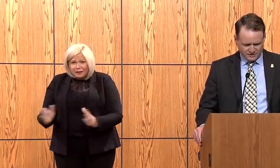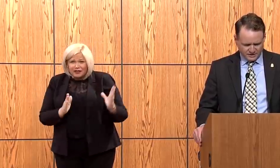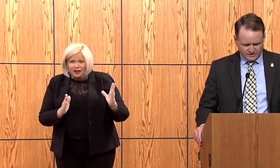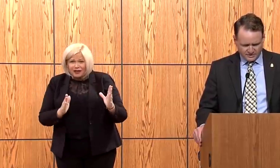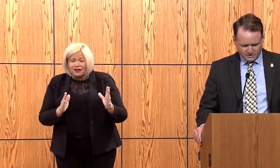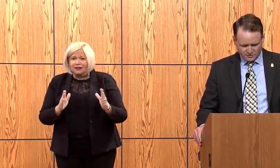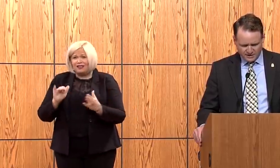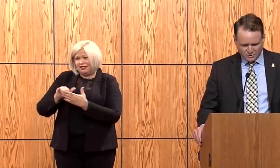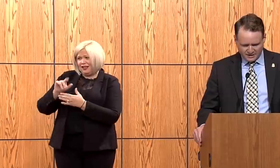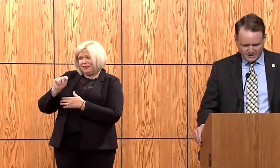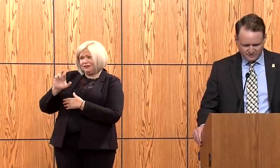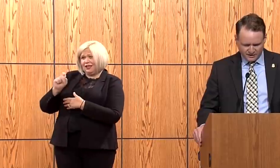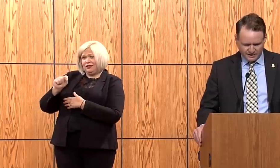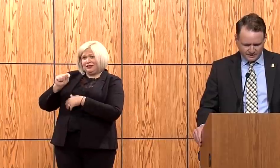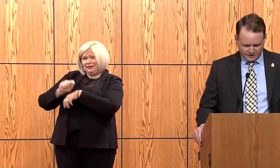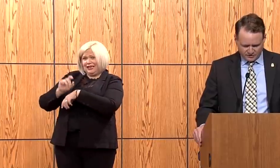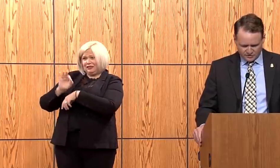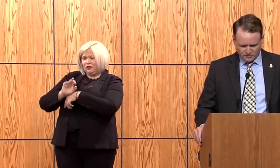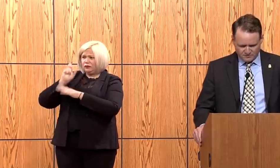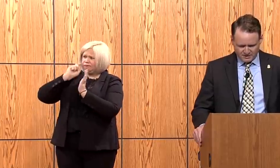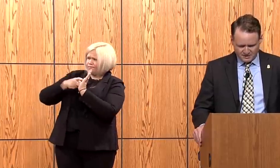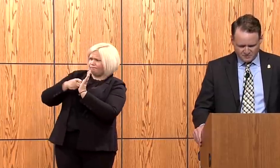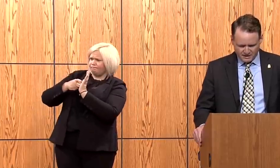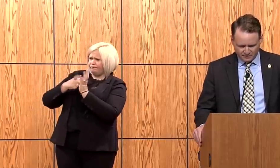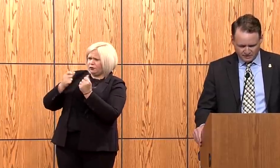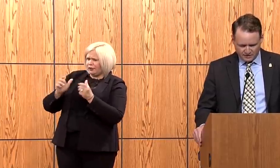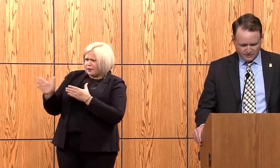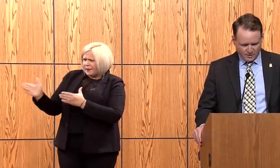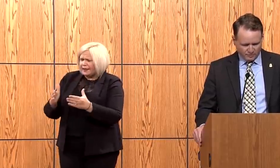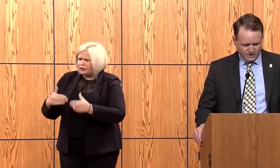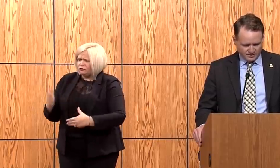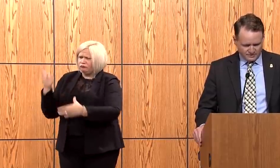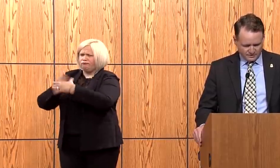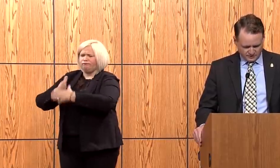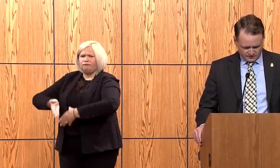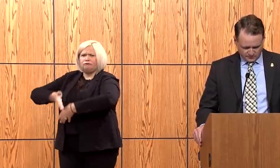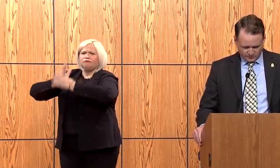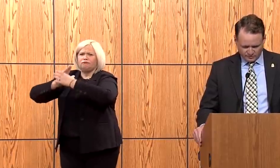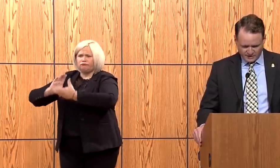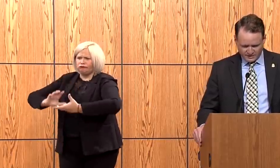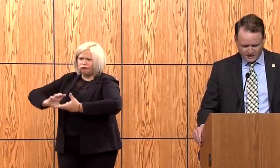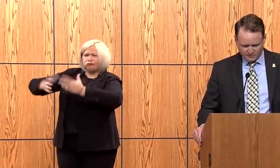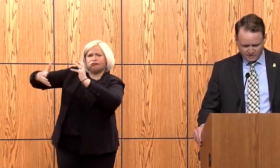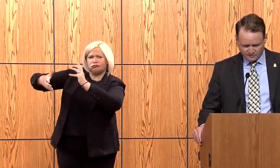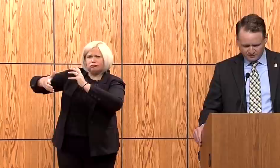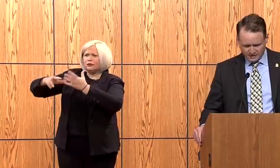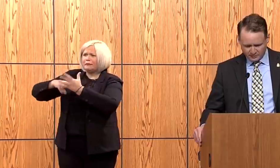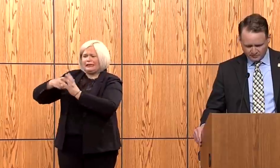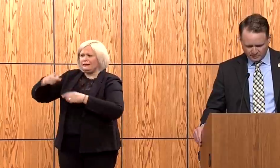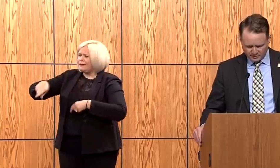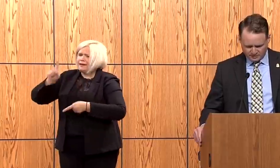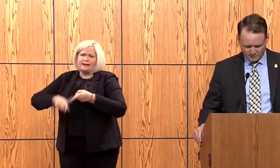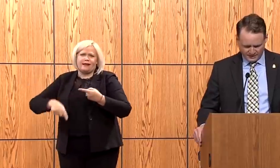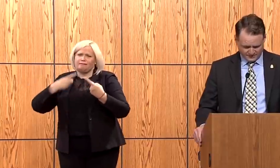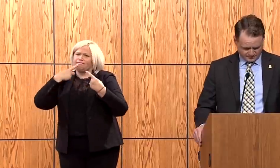WHENEVER EXTREMISTS MOVE INTO THE REALM OF PLOTTING OR THE REALM OF PLOTTING OR PLANNING VIOLENT ACT THE FBI’S PLANNING VIOLENT ACT THE FBI’S JOINT TERRORISM TASK FORCE JOINT TERRORISM TASK FORCE STANDS READY TO IDENTIFY,